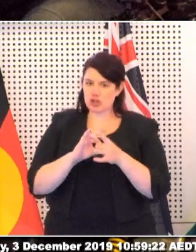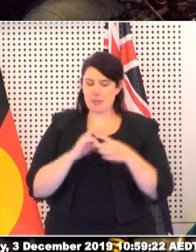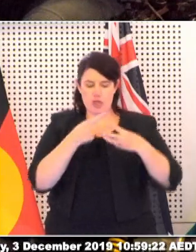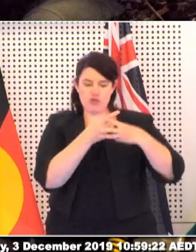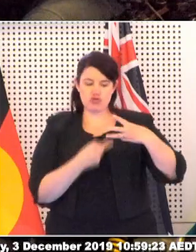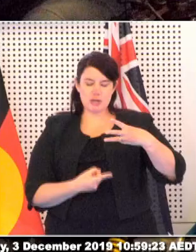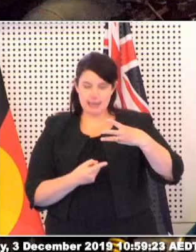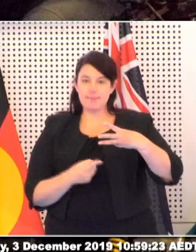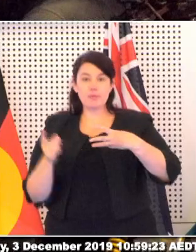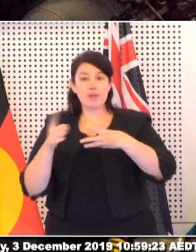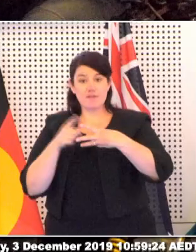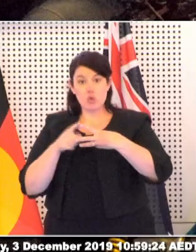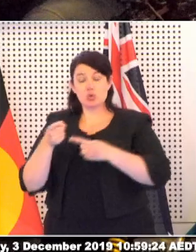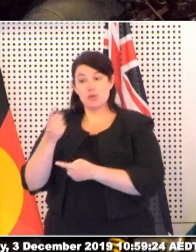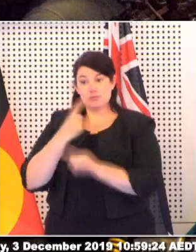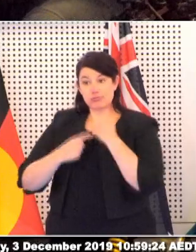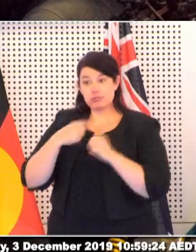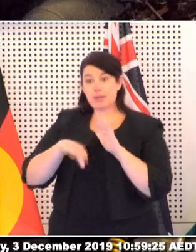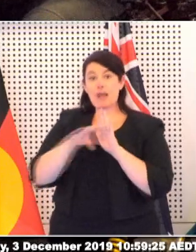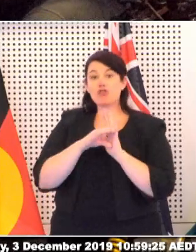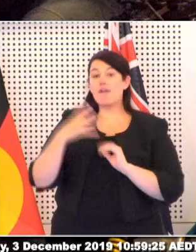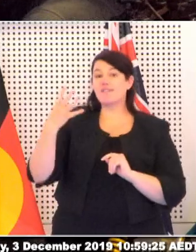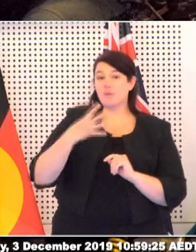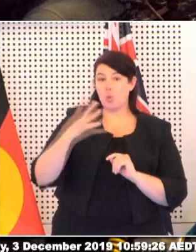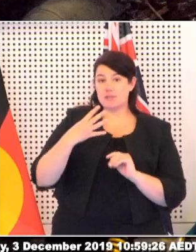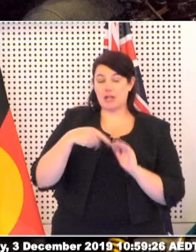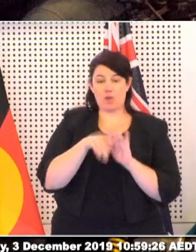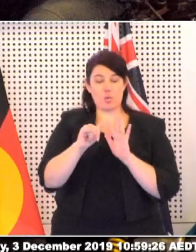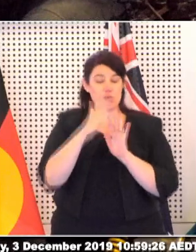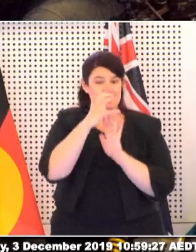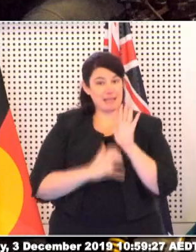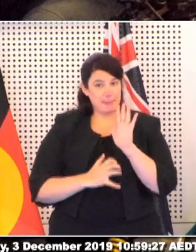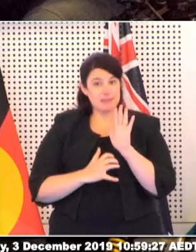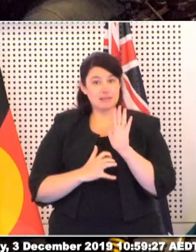So the first, which you’ve described in paragraph 14, is exploring underlying